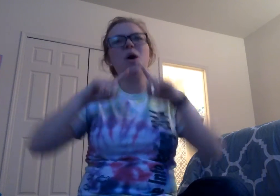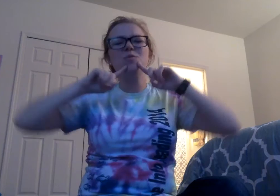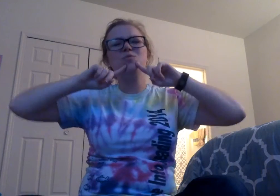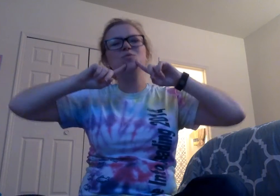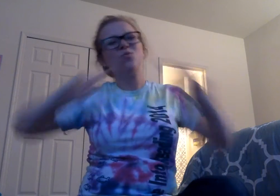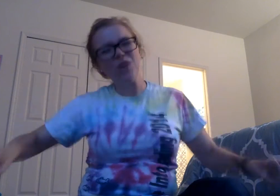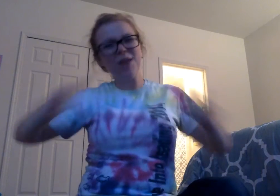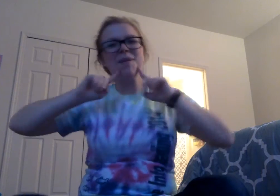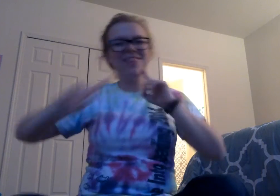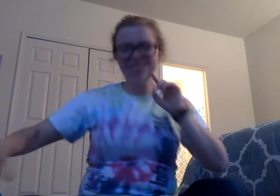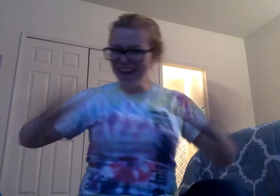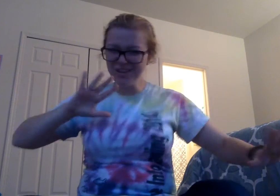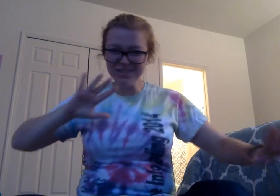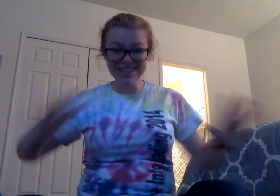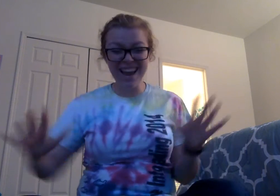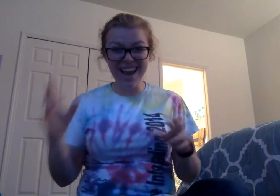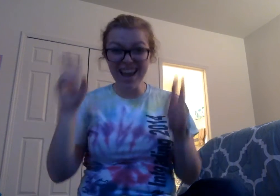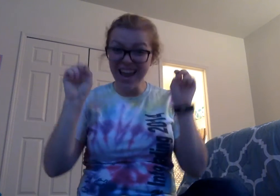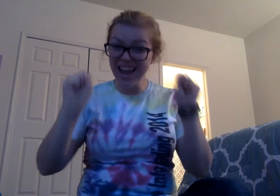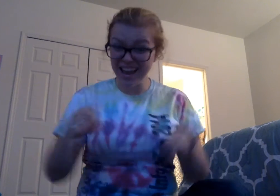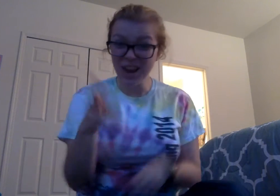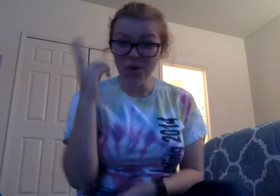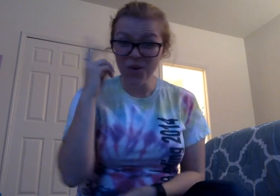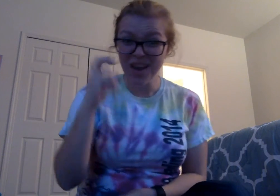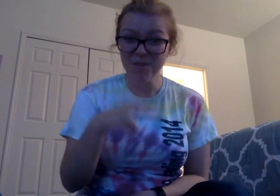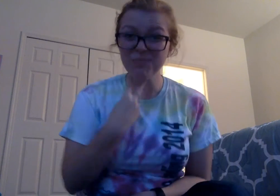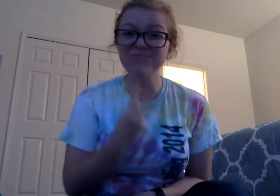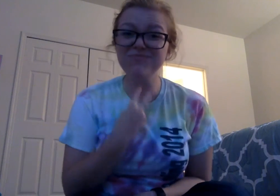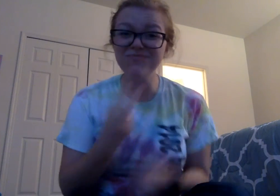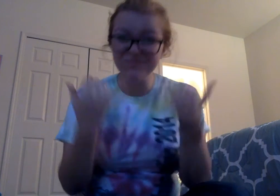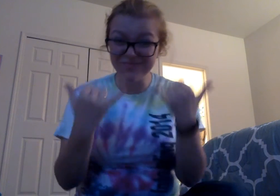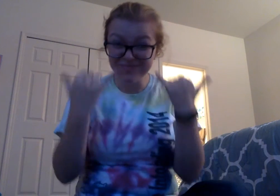I SCREAM LOUD CAN YOU HEAR MY VOICE NOW?